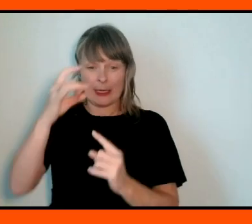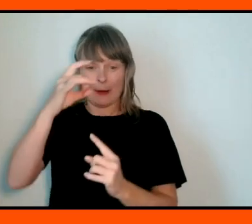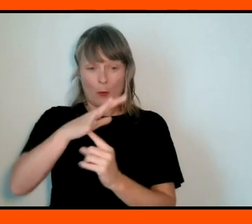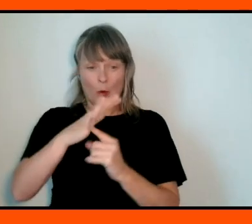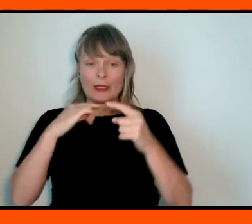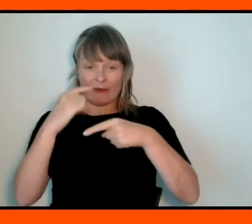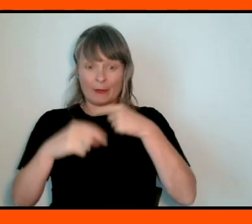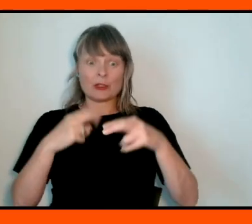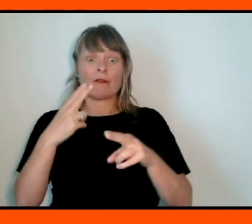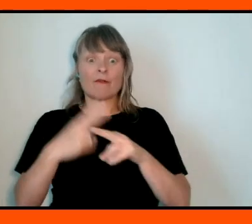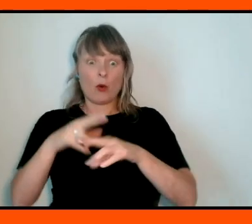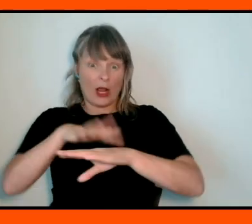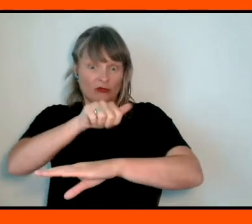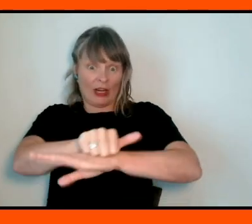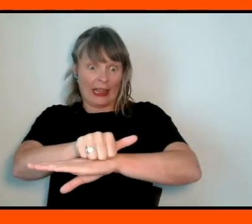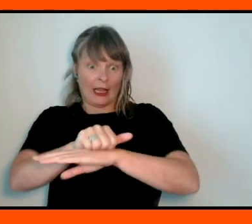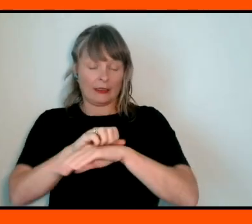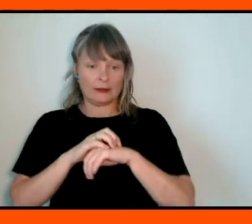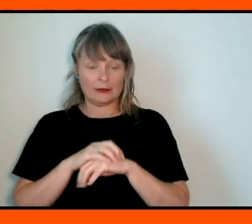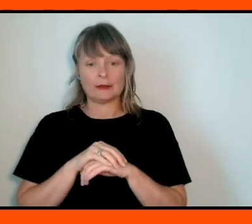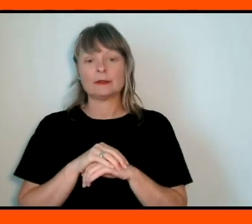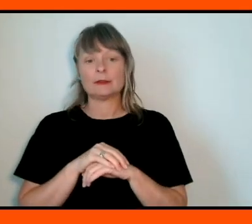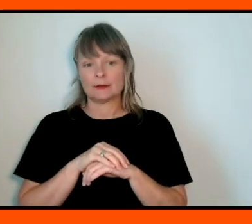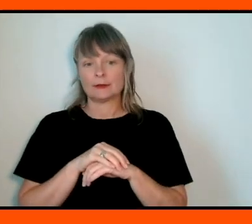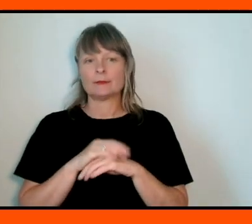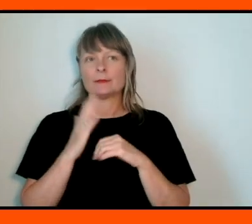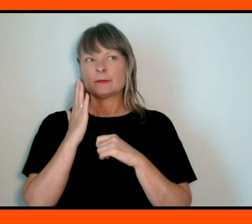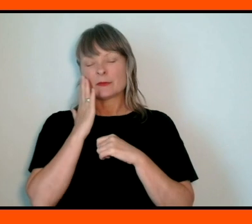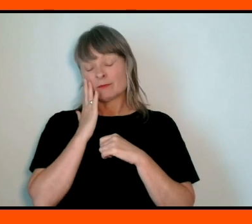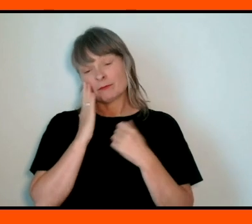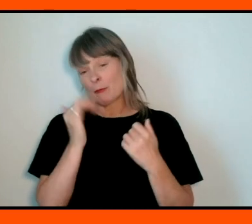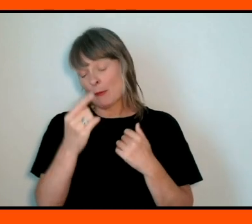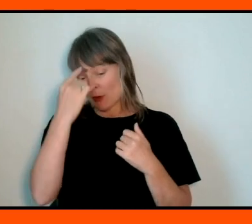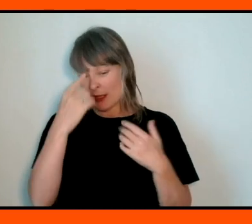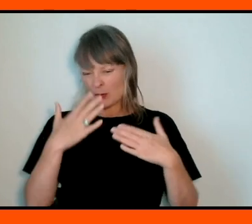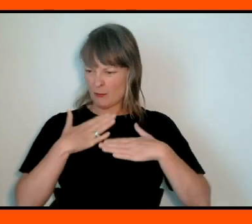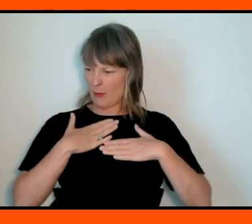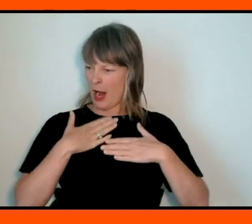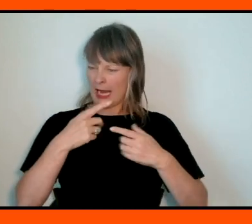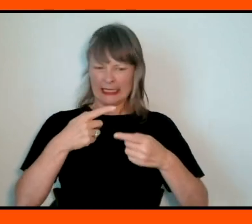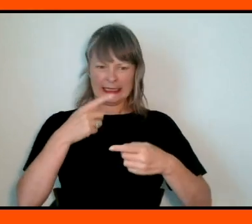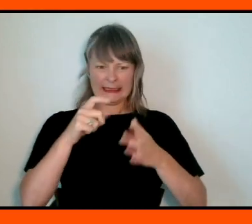Even if you aren’t sure if your data is of national importance we would still encourage you to put in a submission.